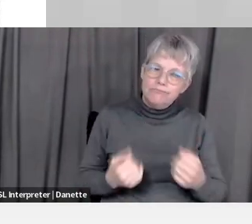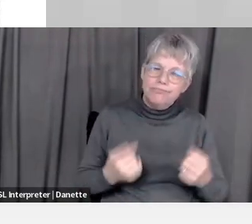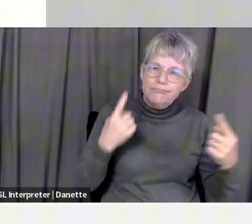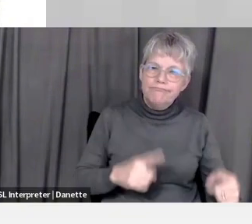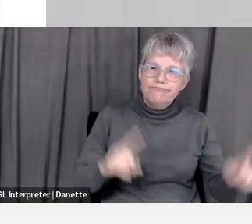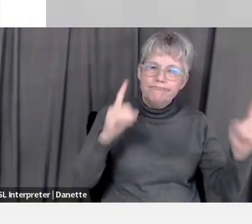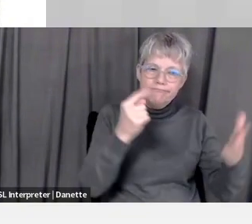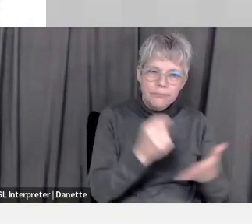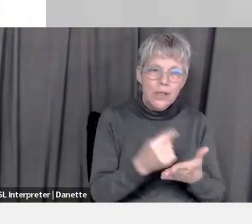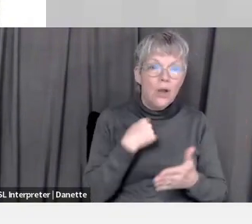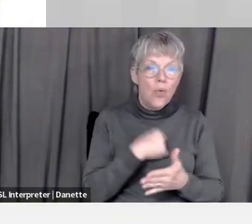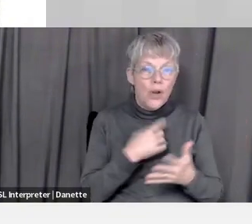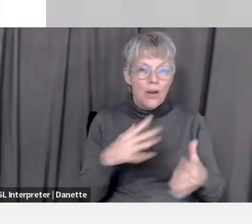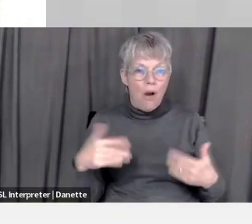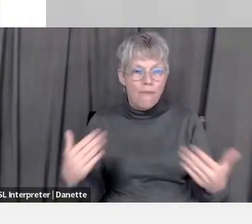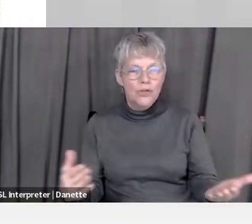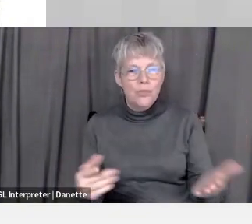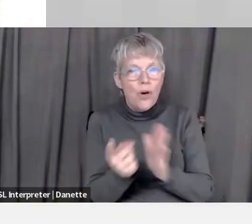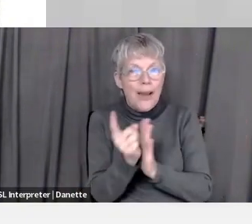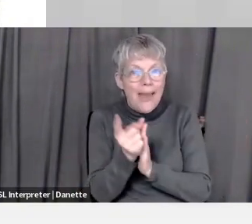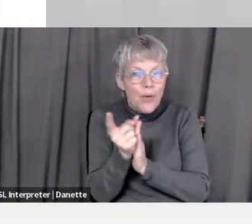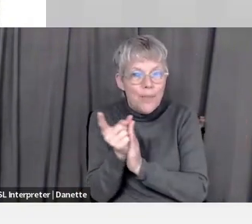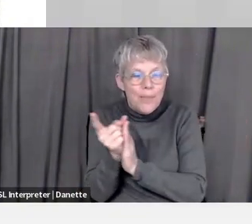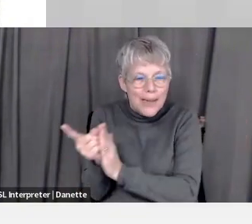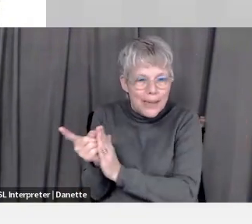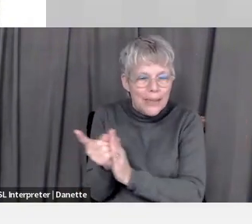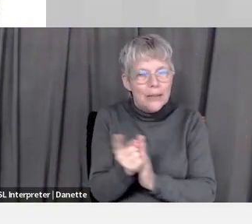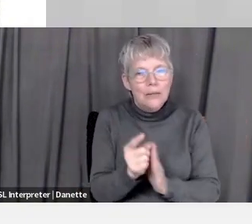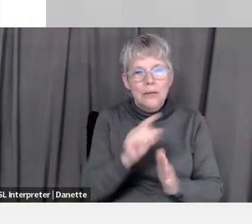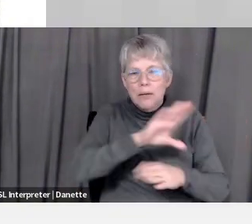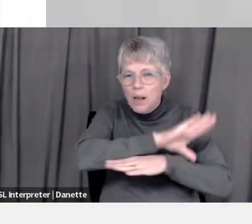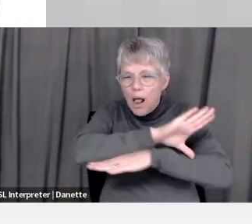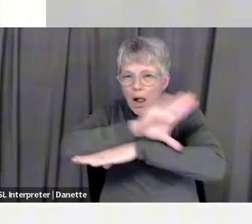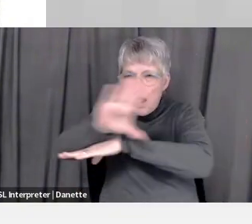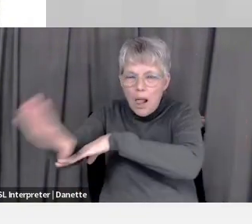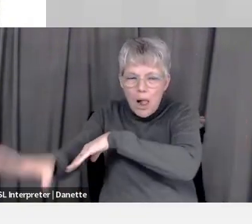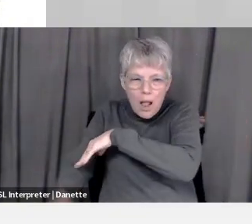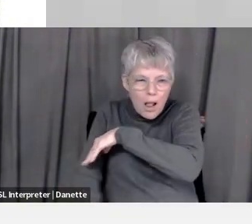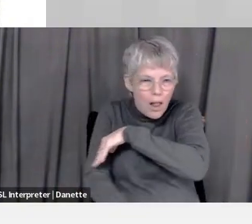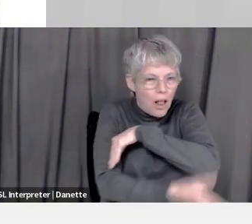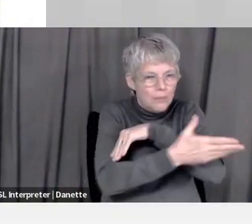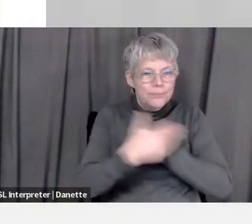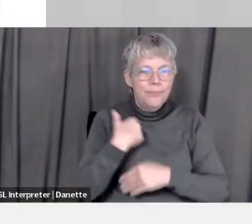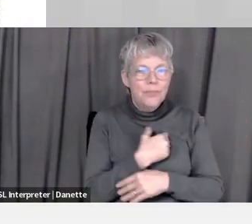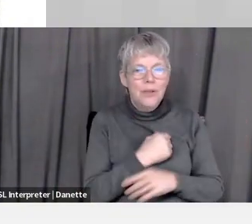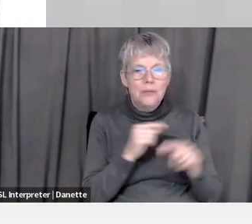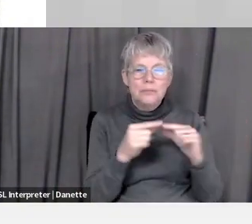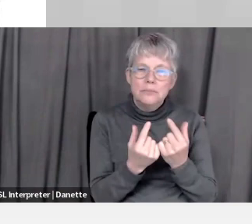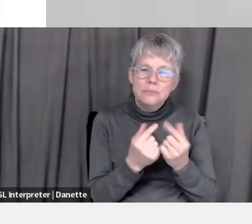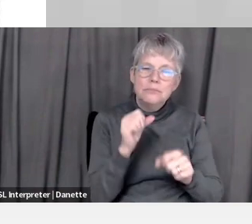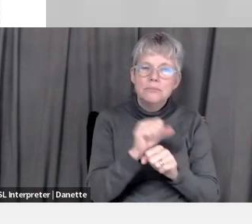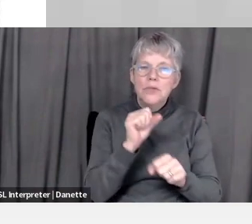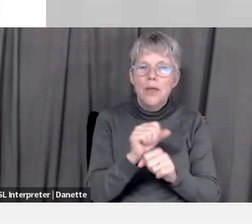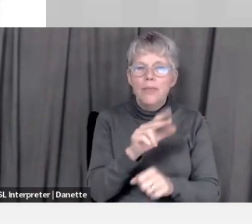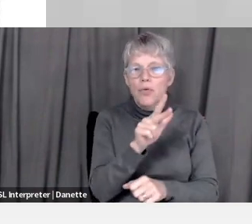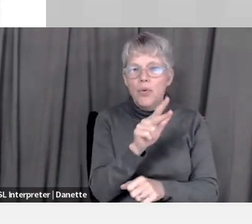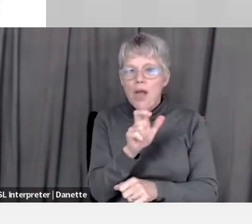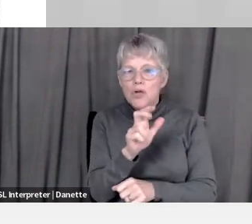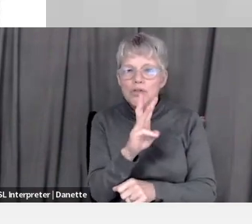We're here to offer support every minute of every day. Our peer team works 24/7. That's 365 days a year.